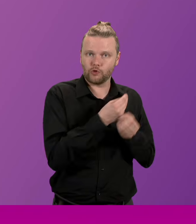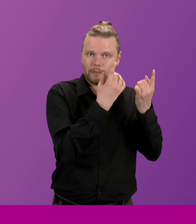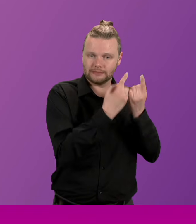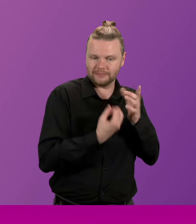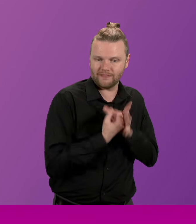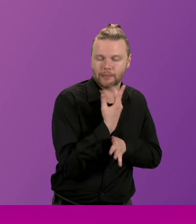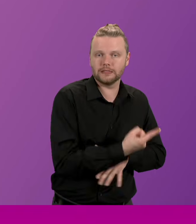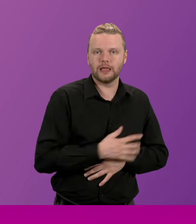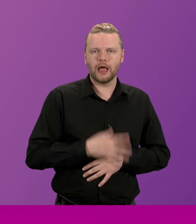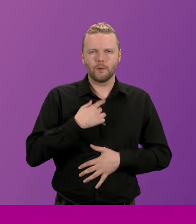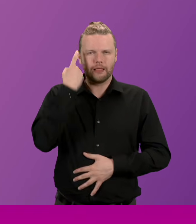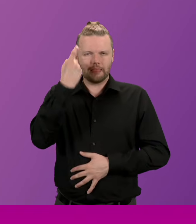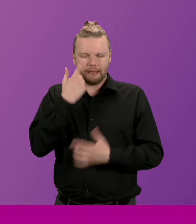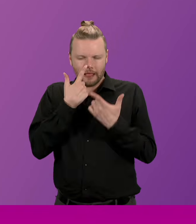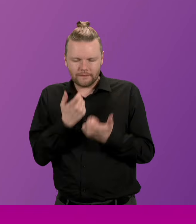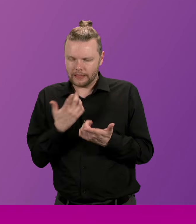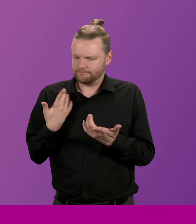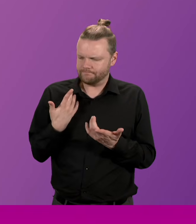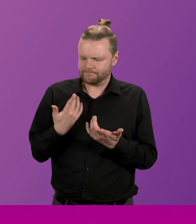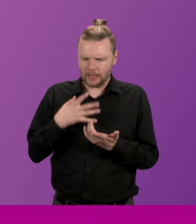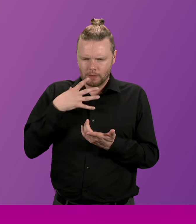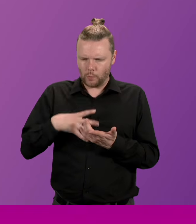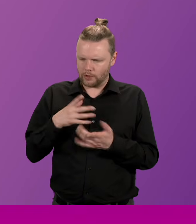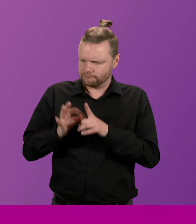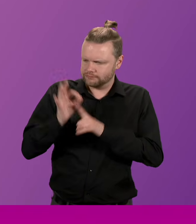would consider carefully what improvements the Government can make, as quickly as possible,